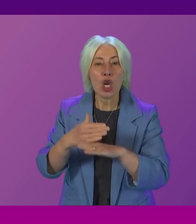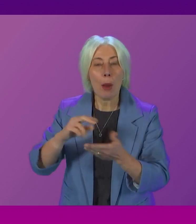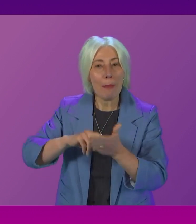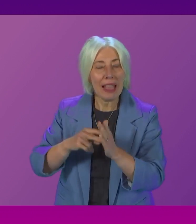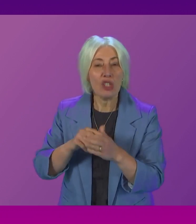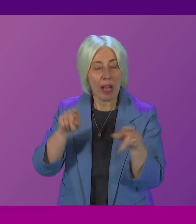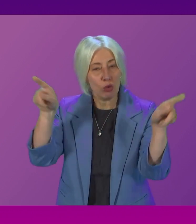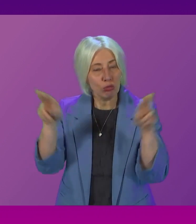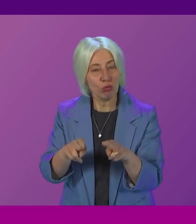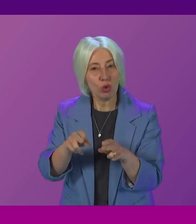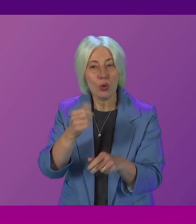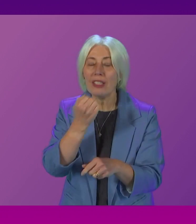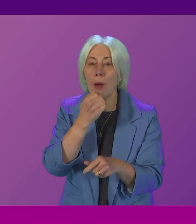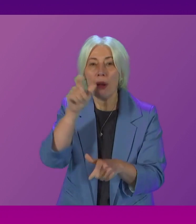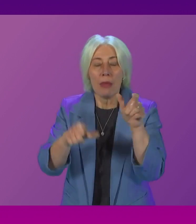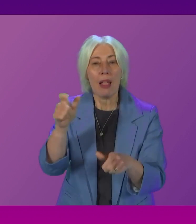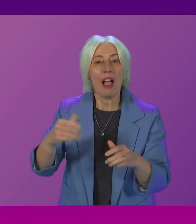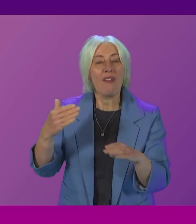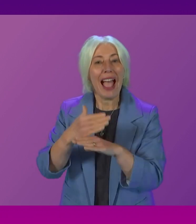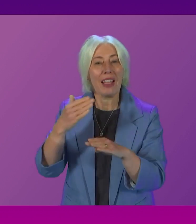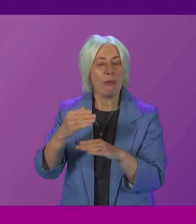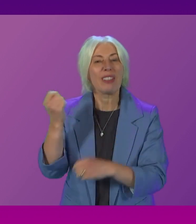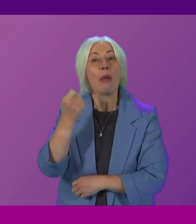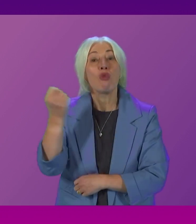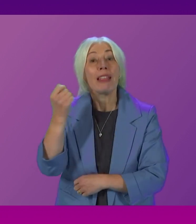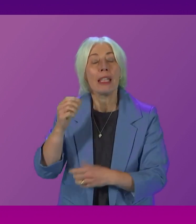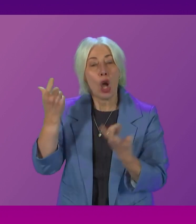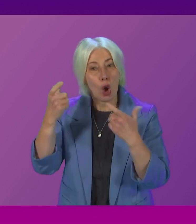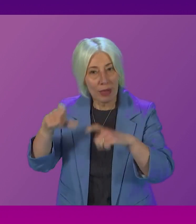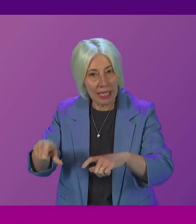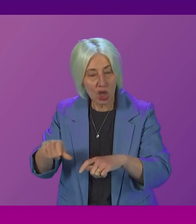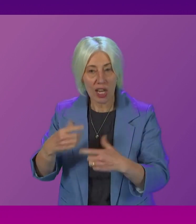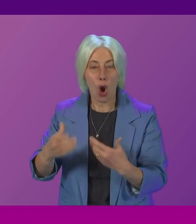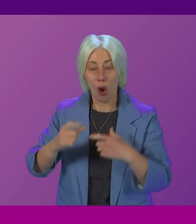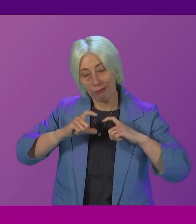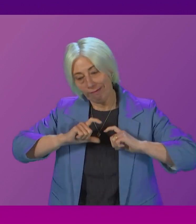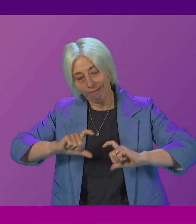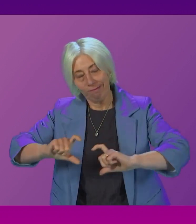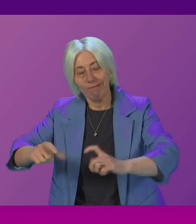numbers of people in temporary accommodation and the length of time that is spent there, with a strong focus on households with children.